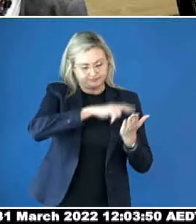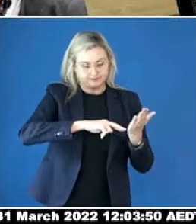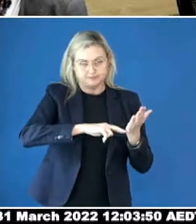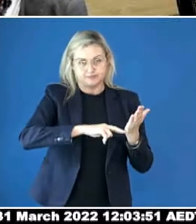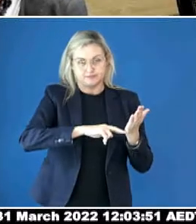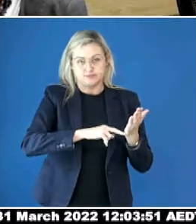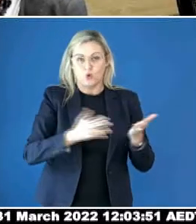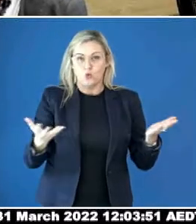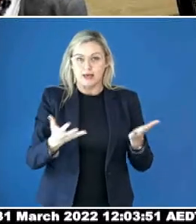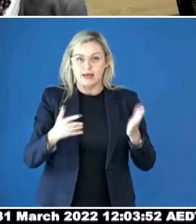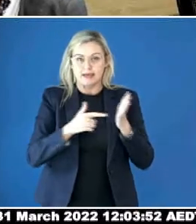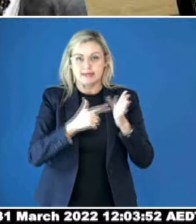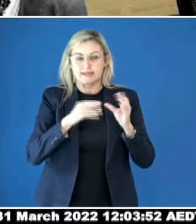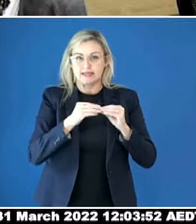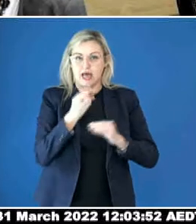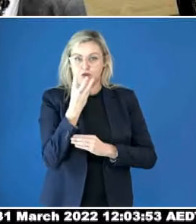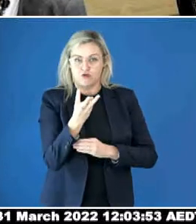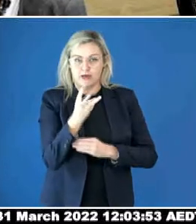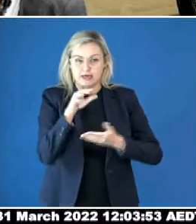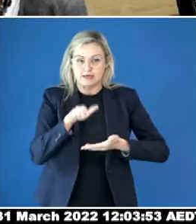found at tab 3 in Tender Bundle B.